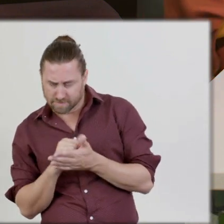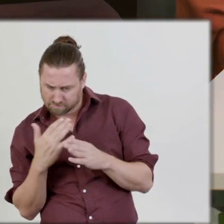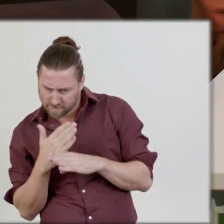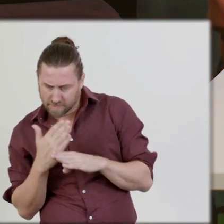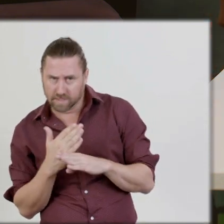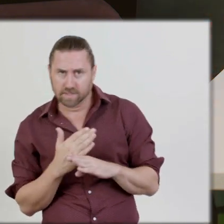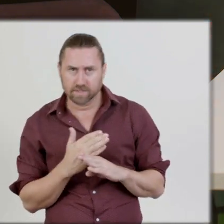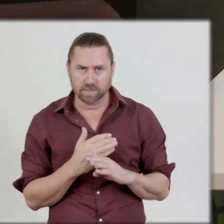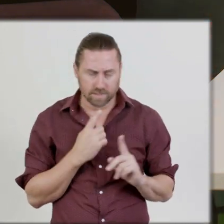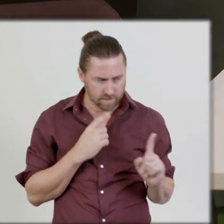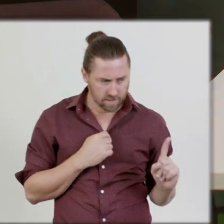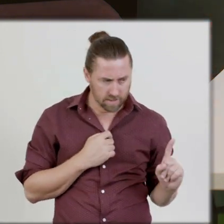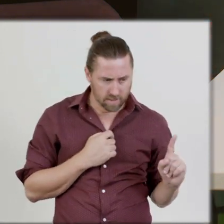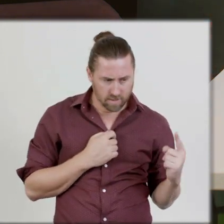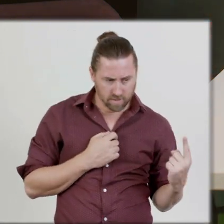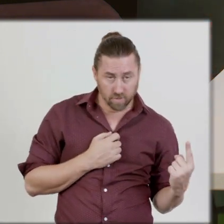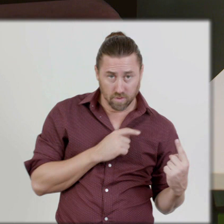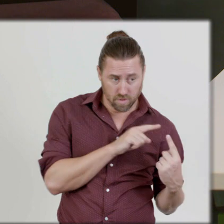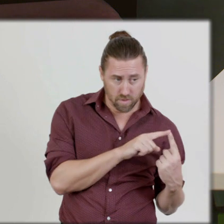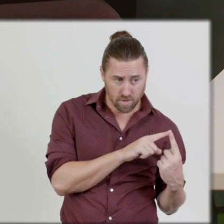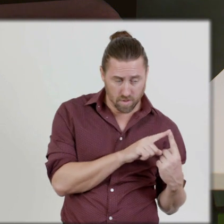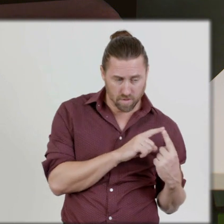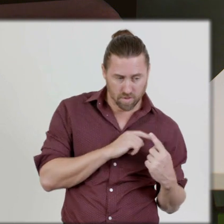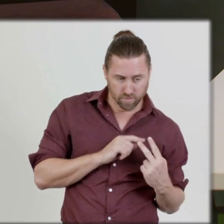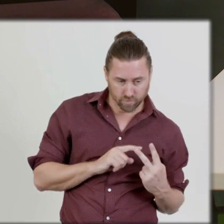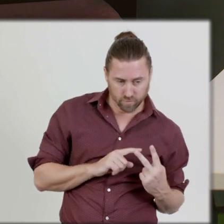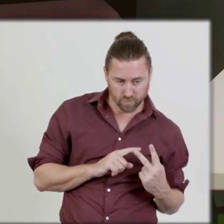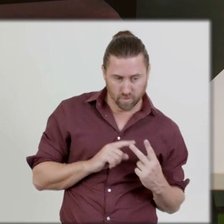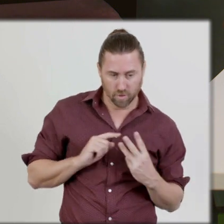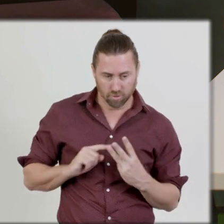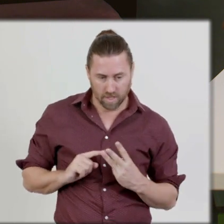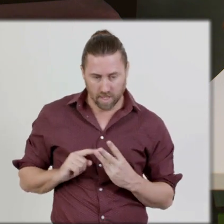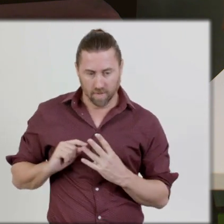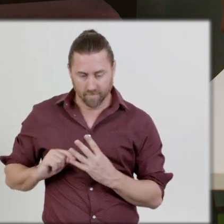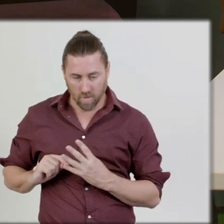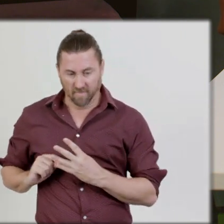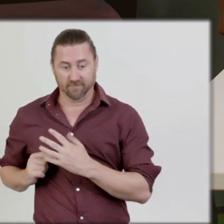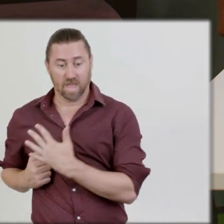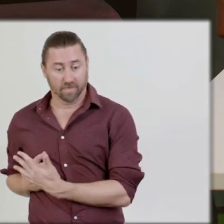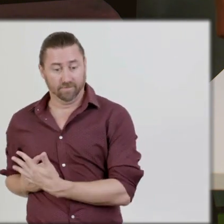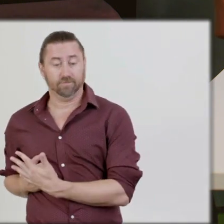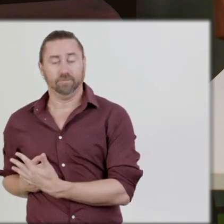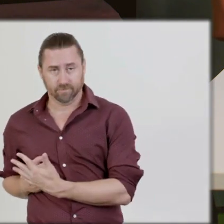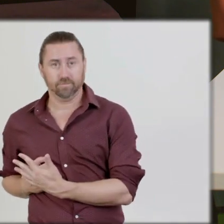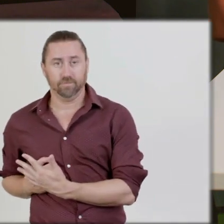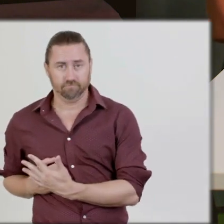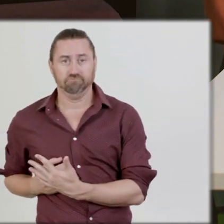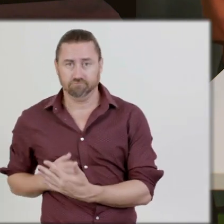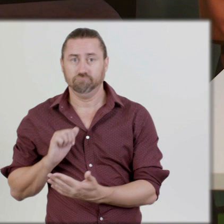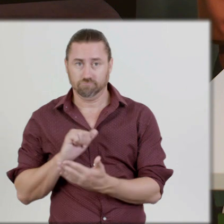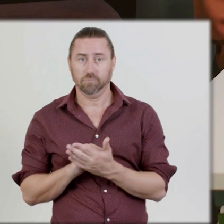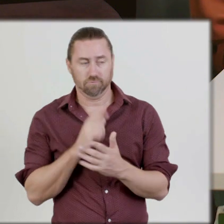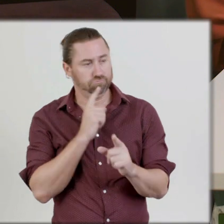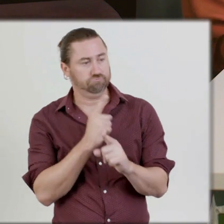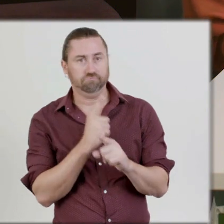Let's count. Two, one, two, three, four, five.